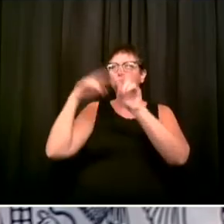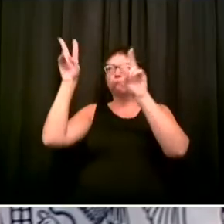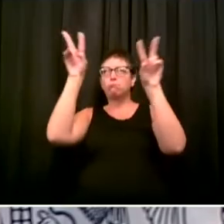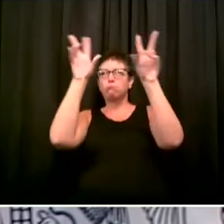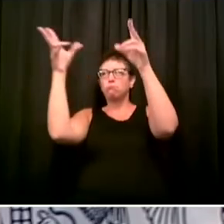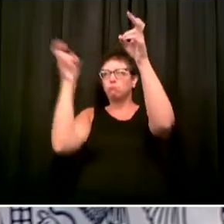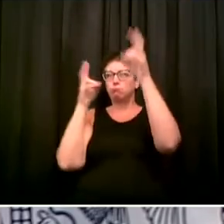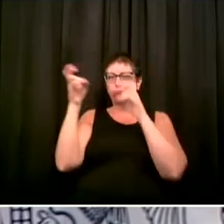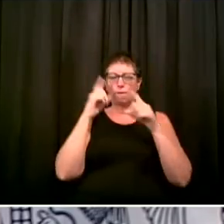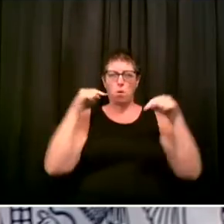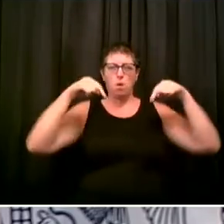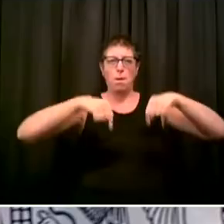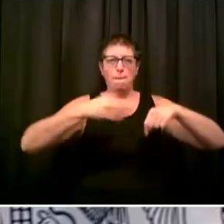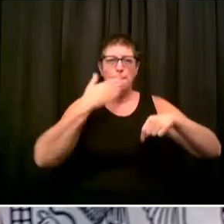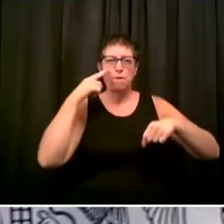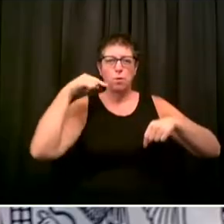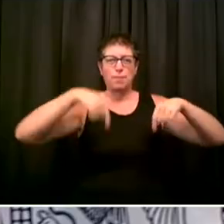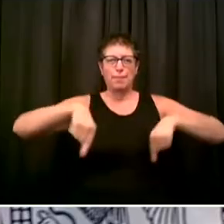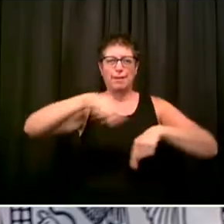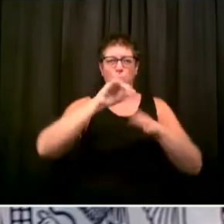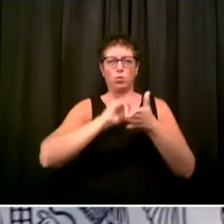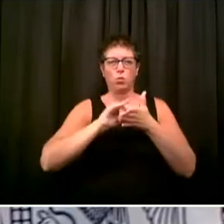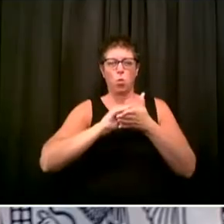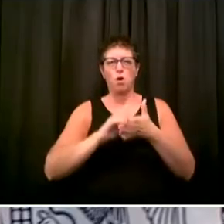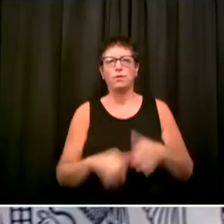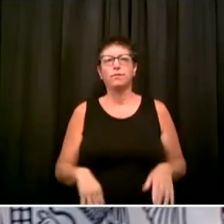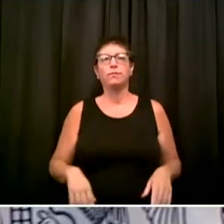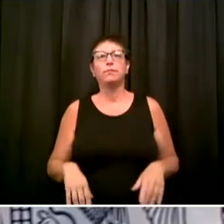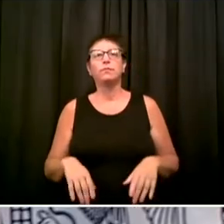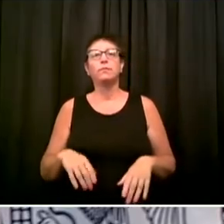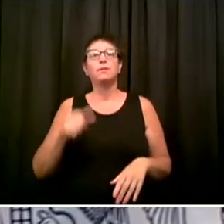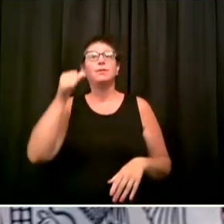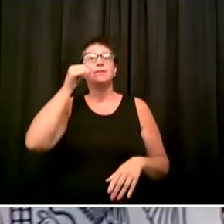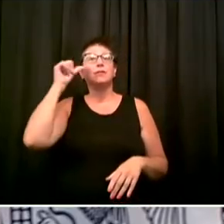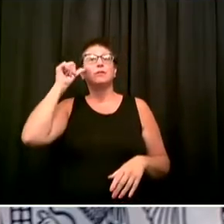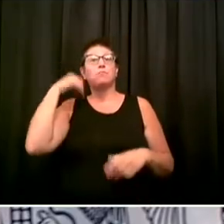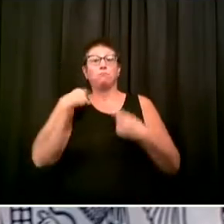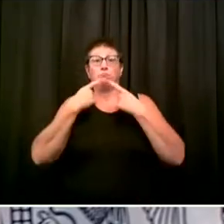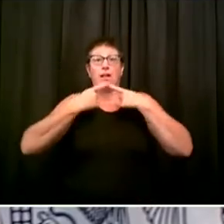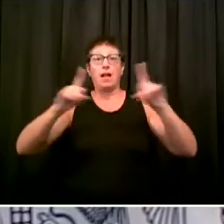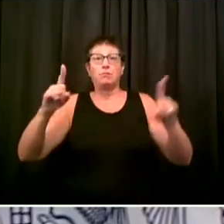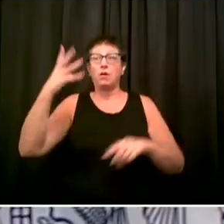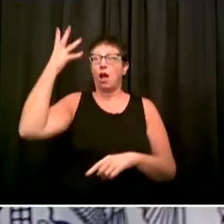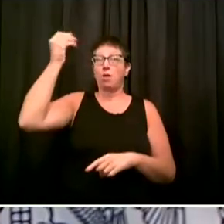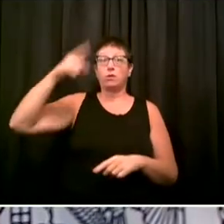MTTAN APPROACH THAT IS